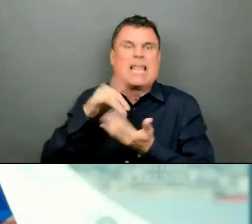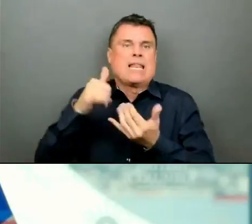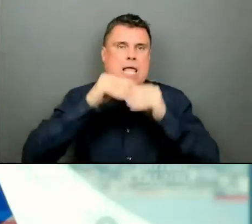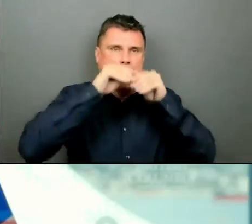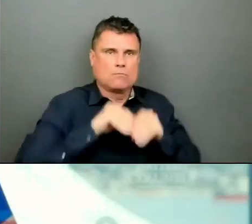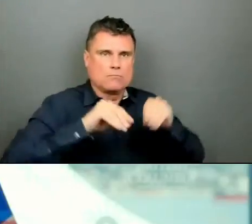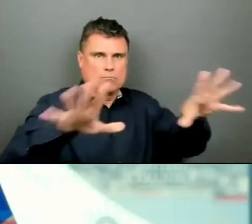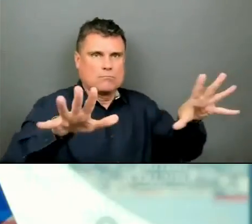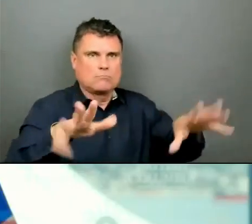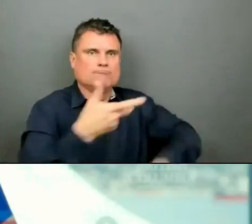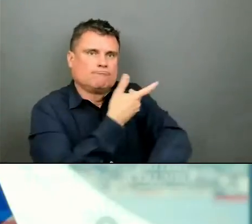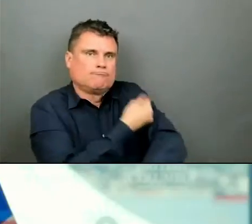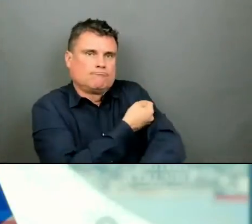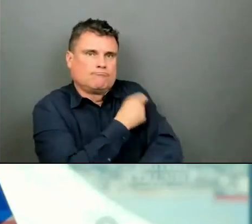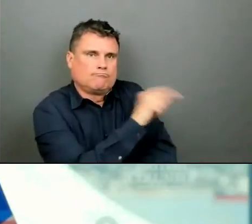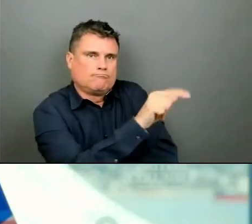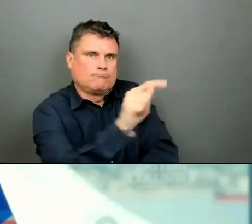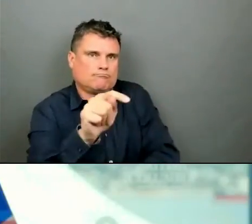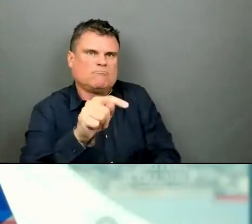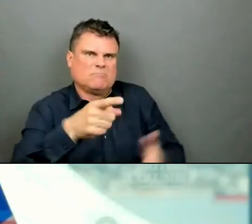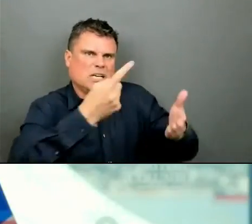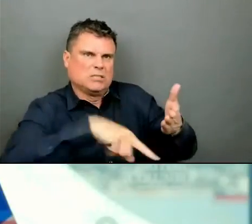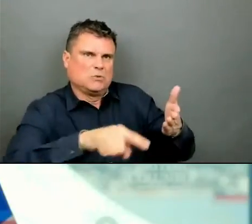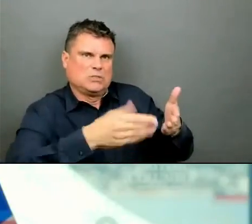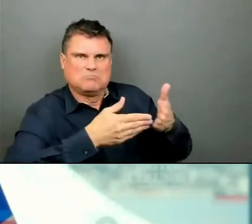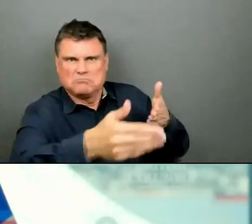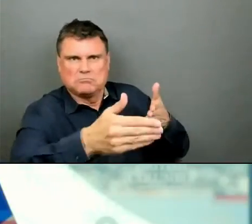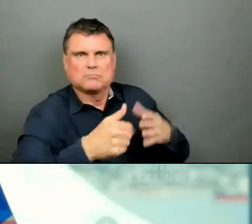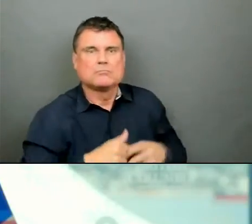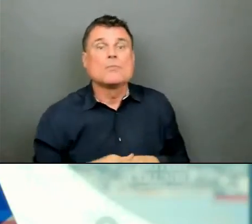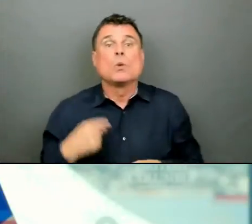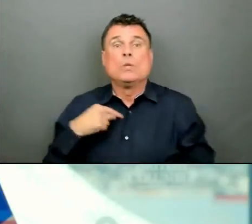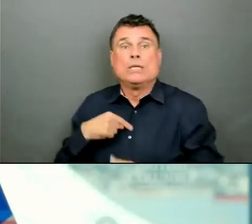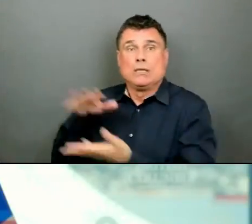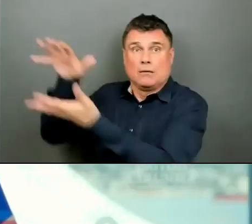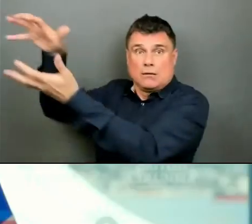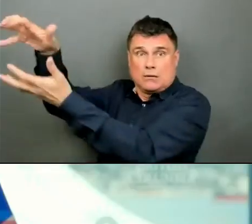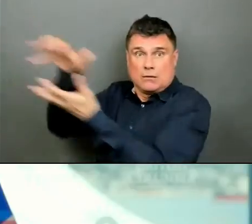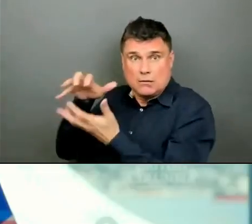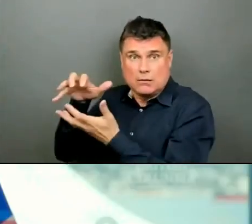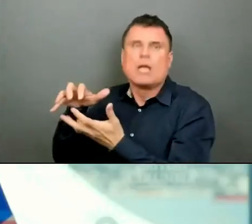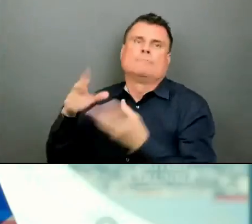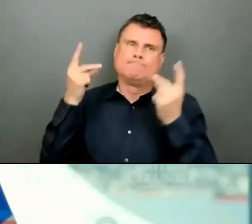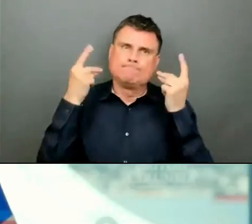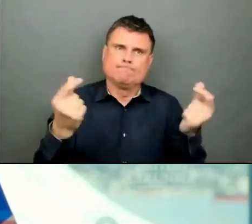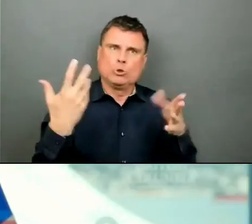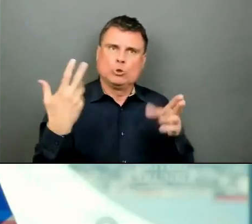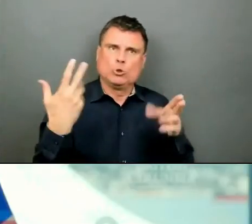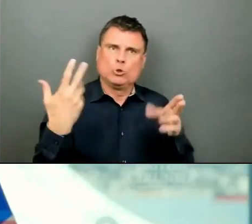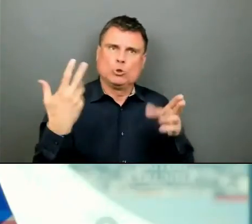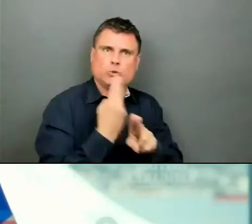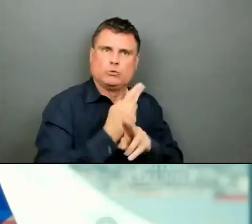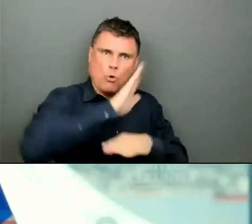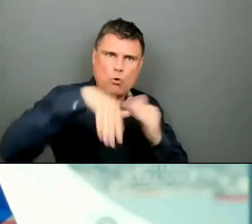the days ahead. We get it, we use it. Moderna we received 248